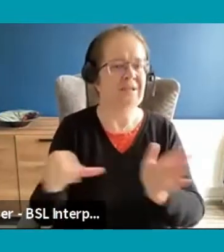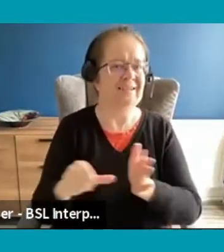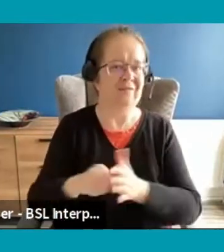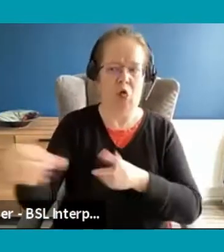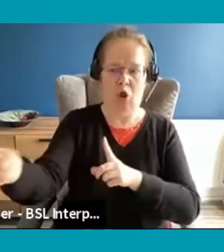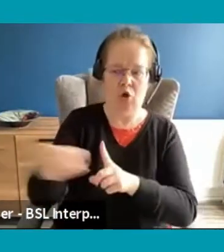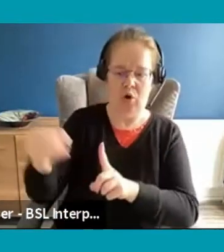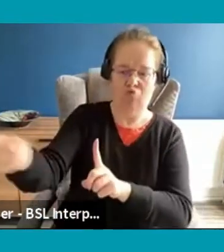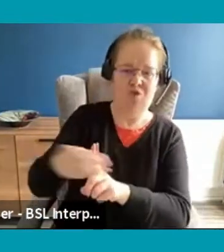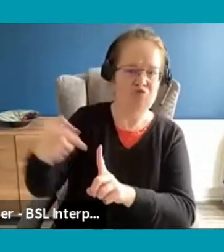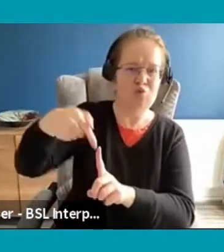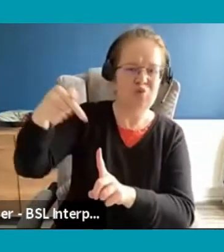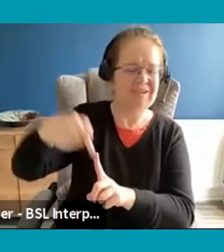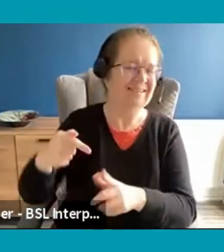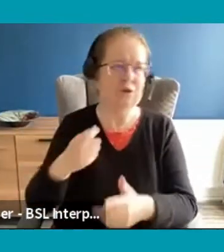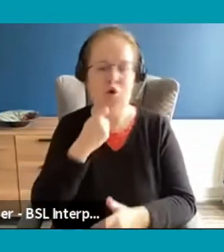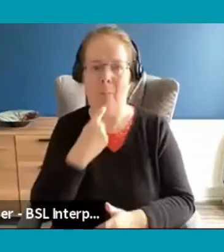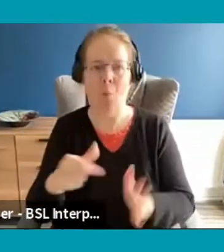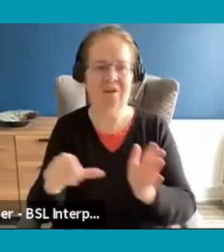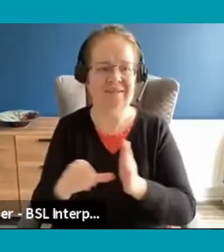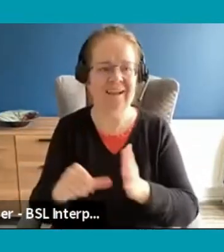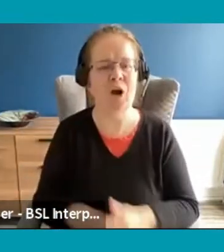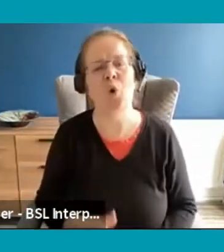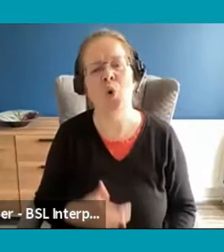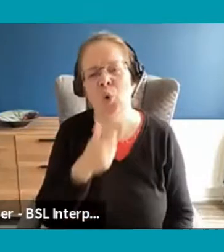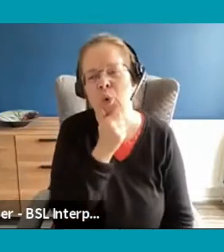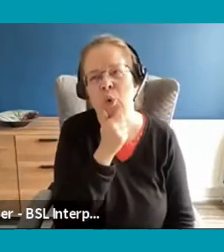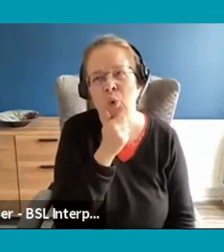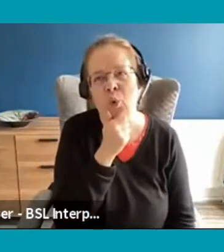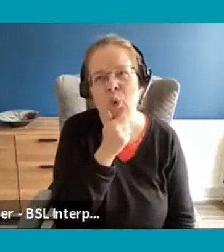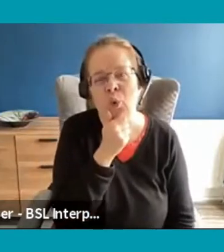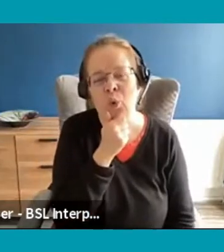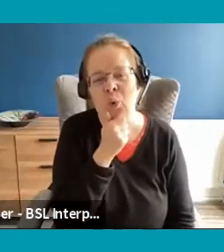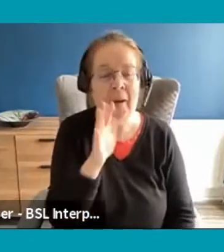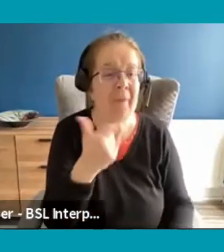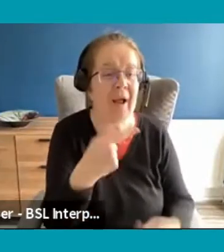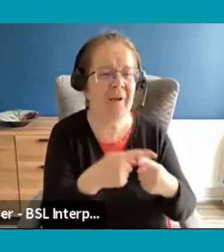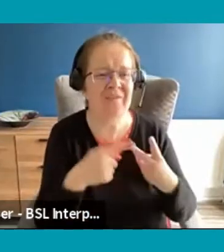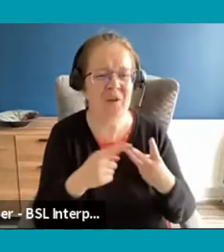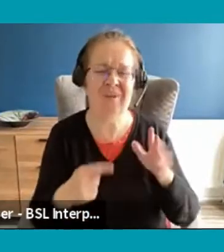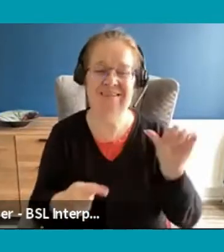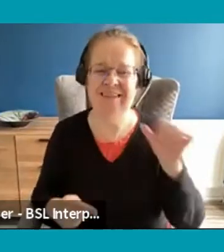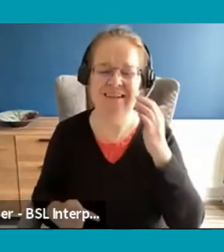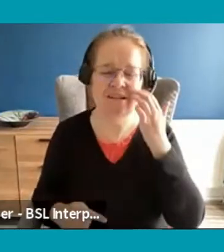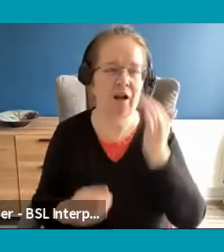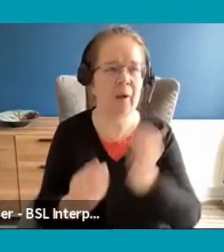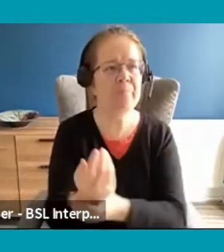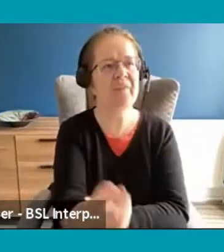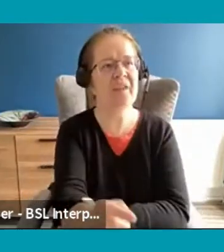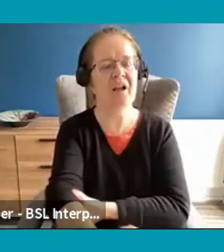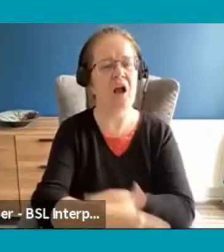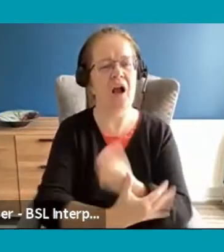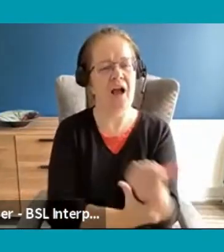Oh, it might. There might be a few.. I'm just trying to understand that you know what do you find is more